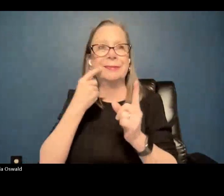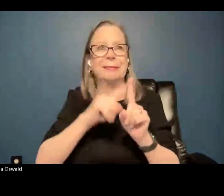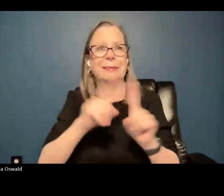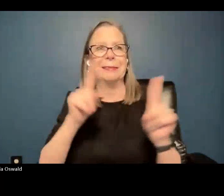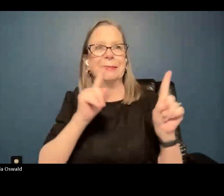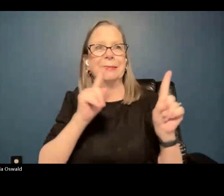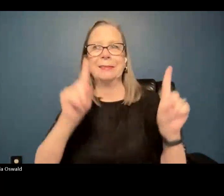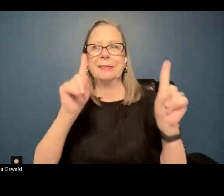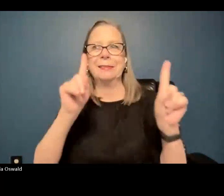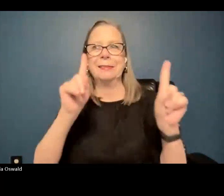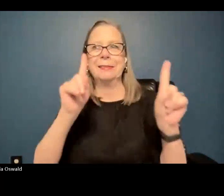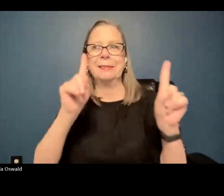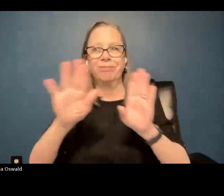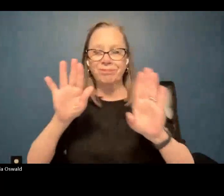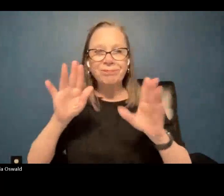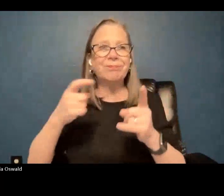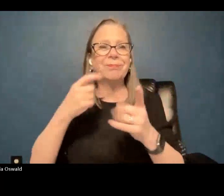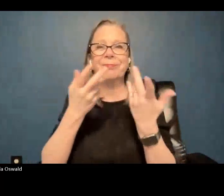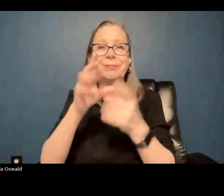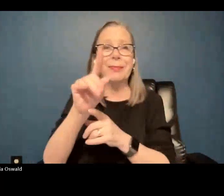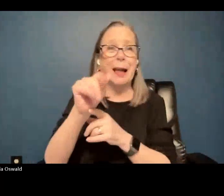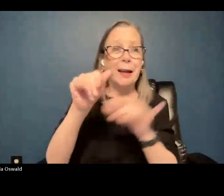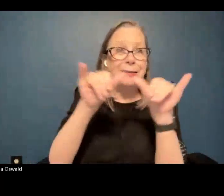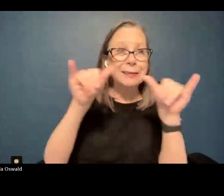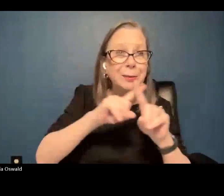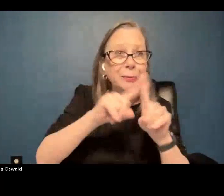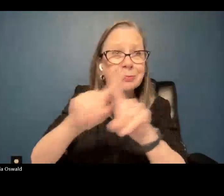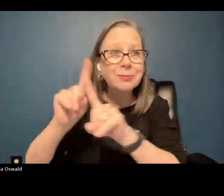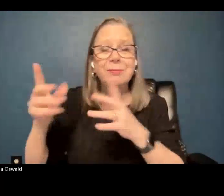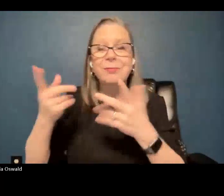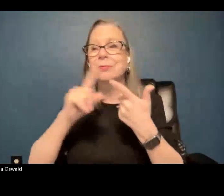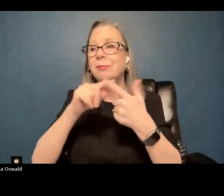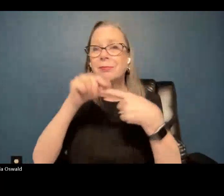We have different data systems, there's different training requirements, programs and services.